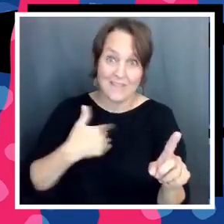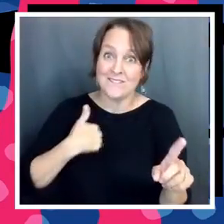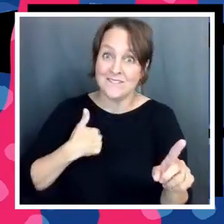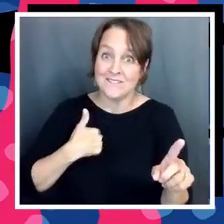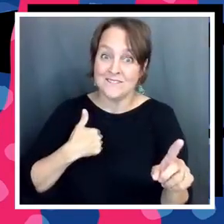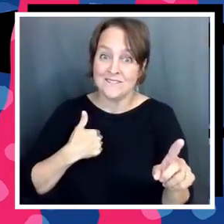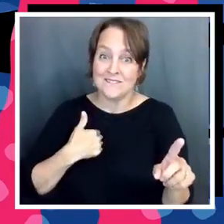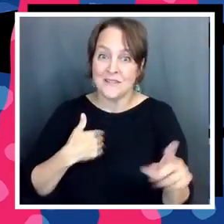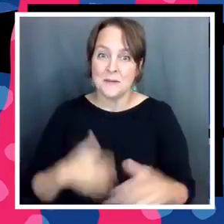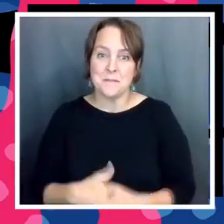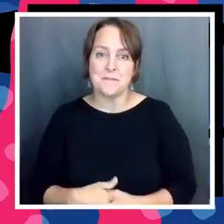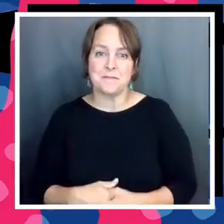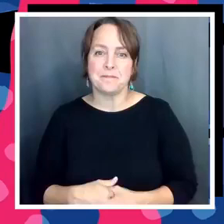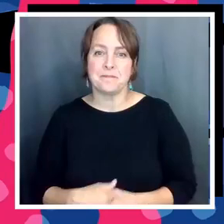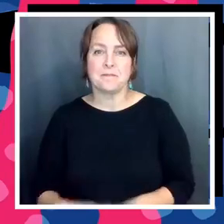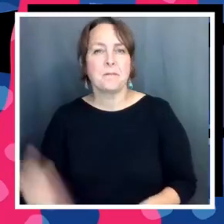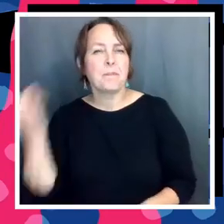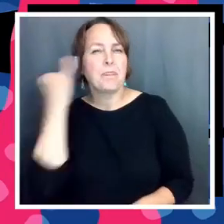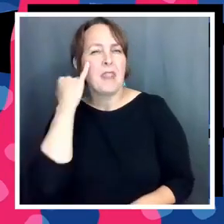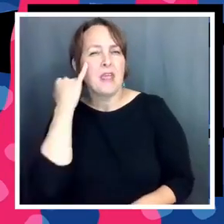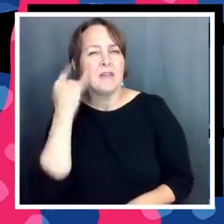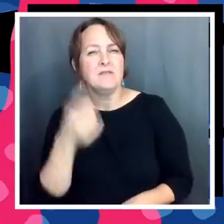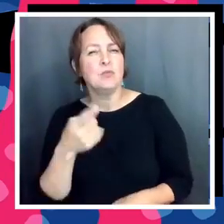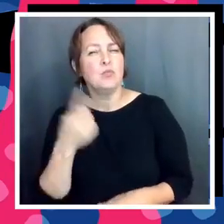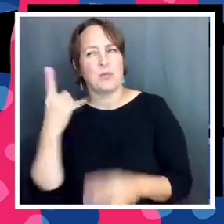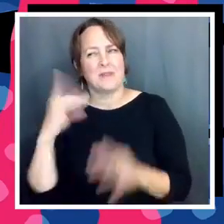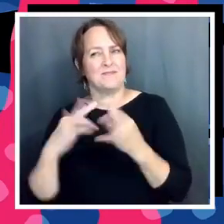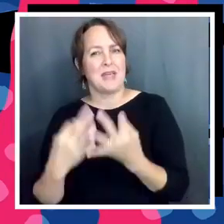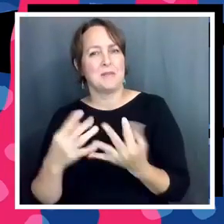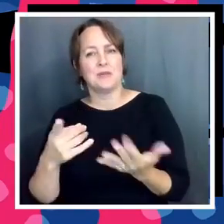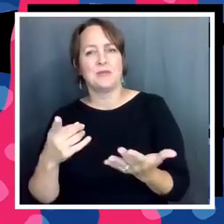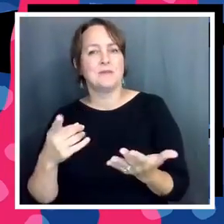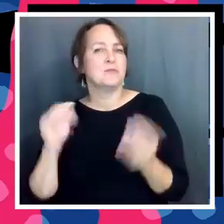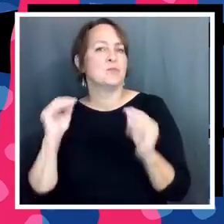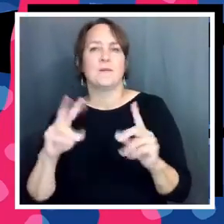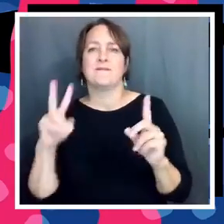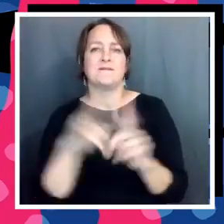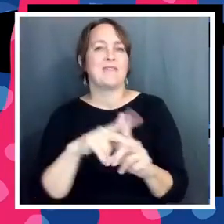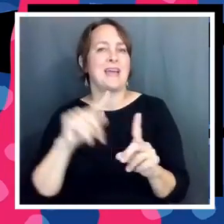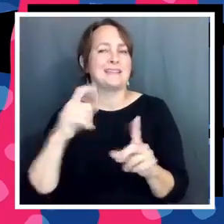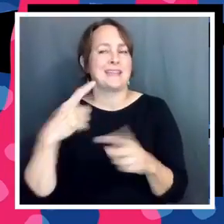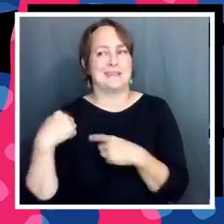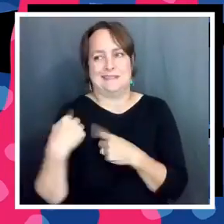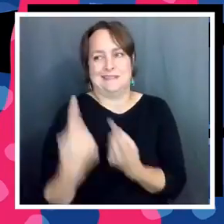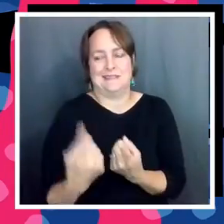YOU RECEIVE THESE FUNDS DIRECTLY INTO YOUR BANK ACCOUNT MANY, STARTING TODAY. I ENCOURAGE YOU TO CHECK YOUR